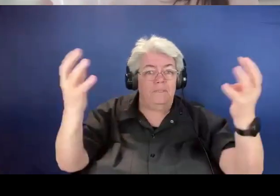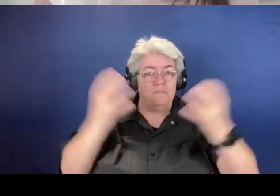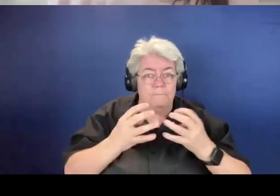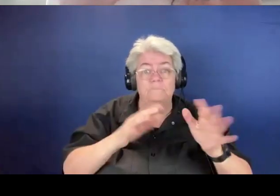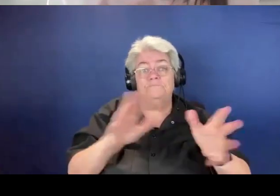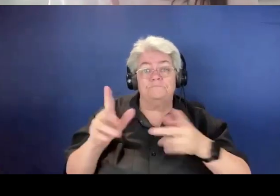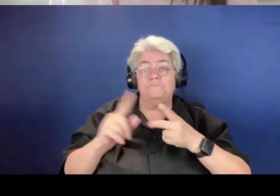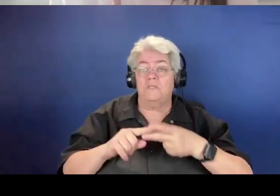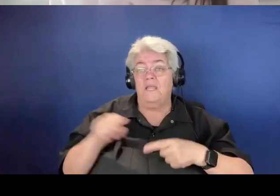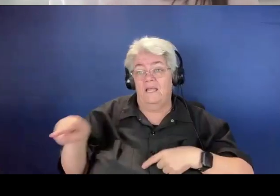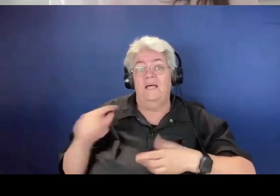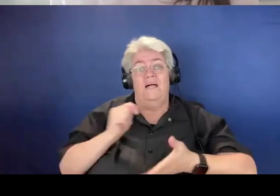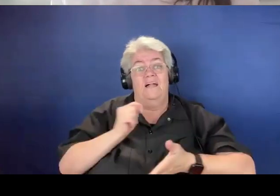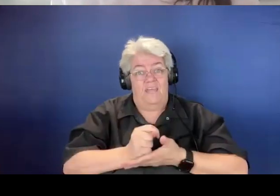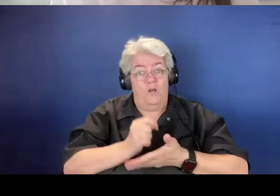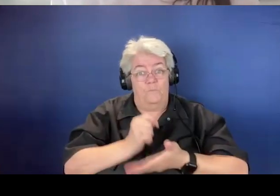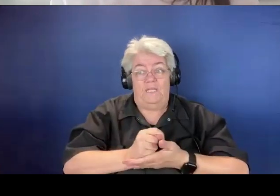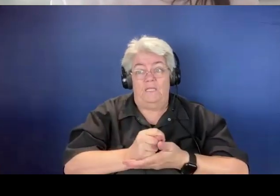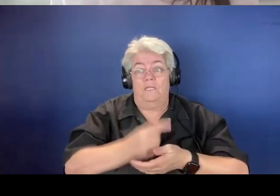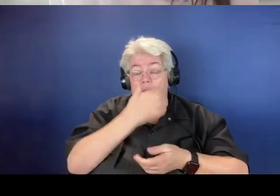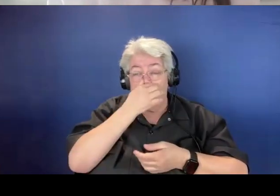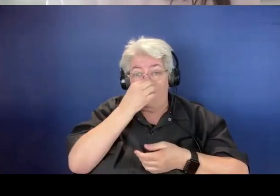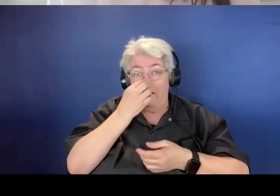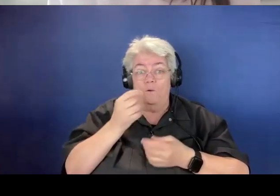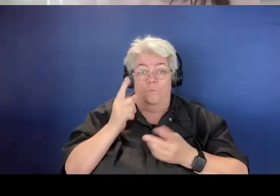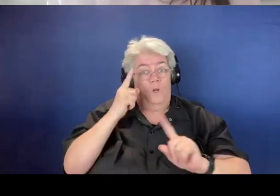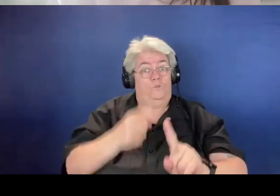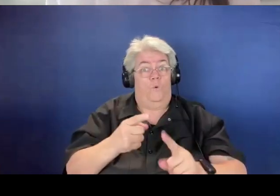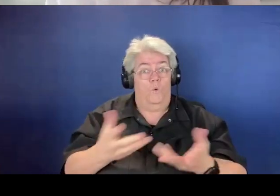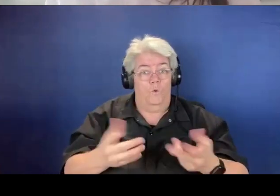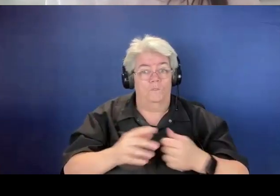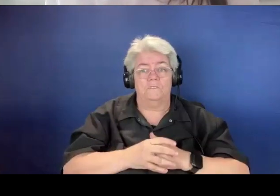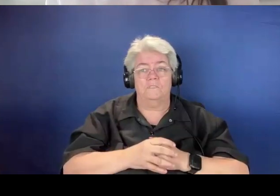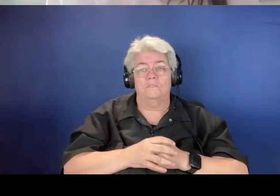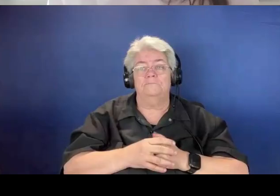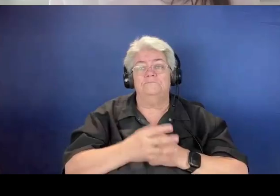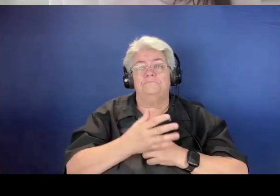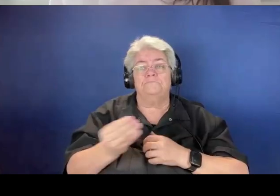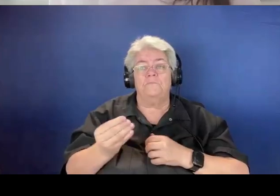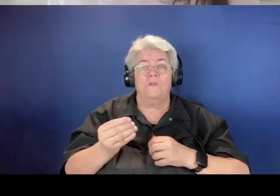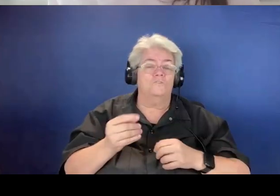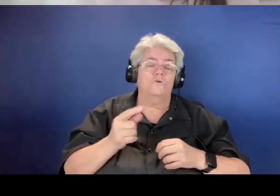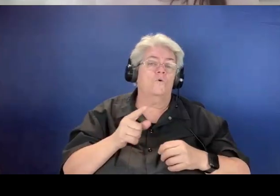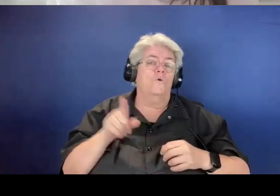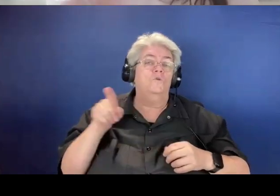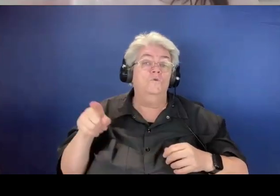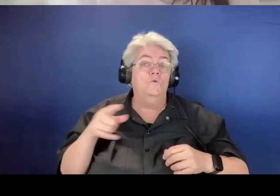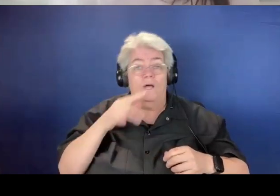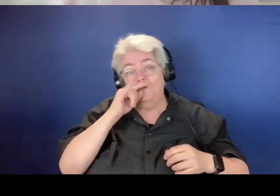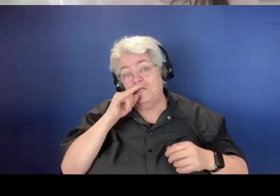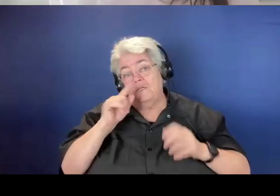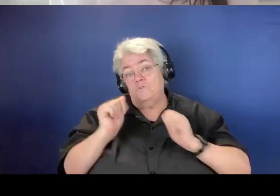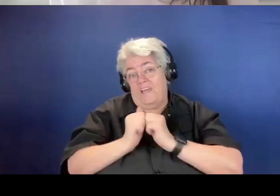Because they need to have buy in if they're participating. Give me some examples of what you and your child enjoy doing together and